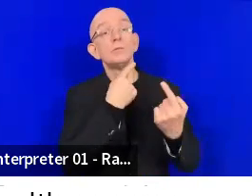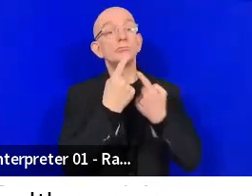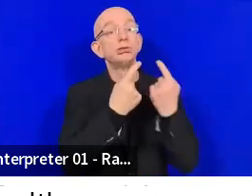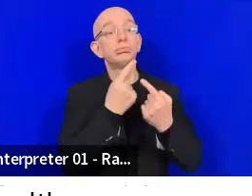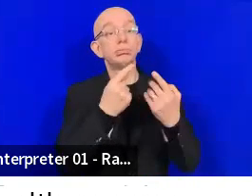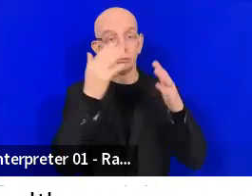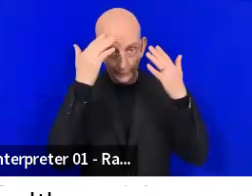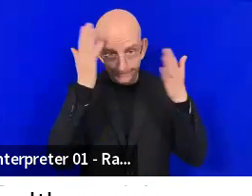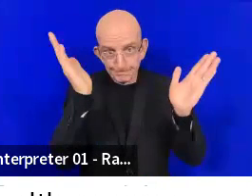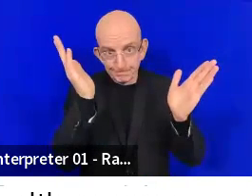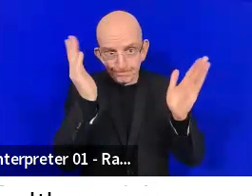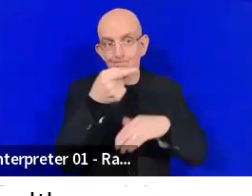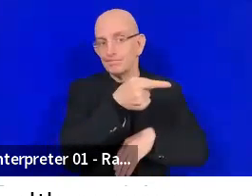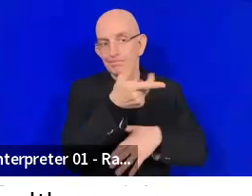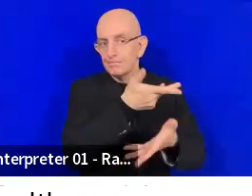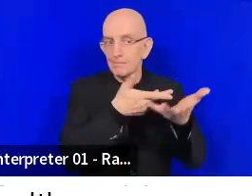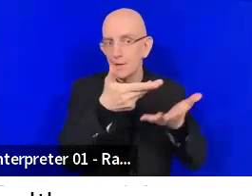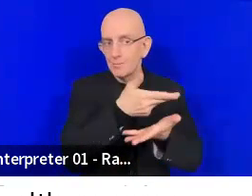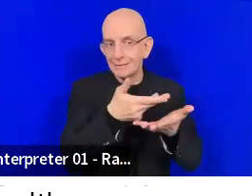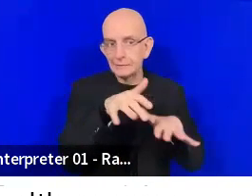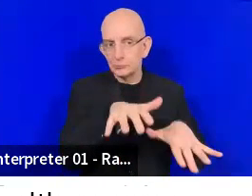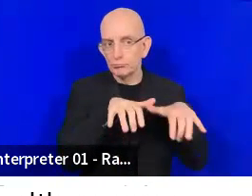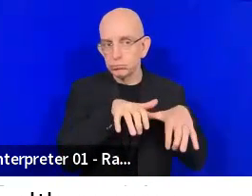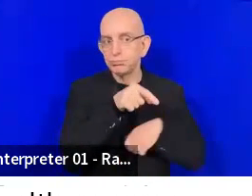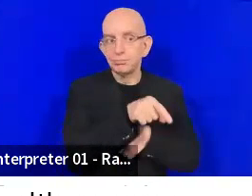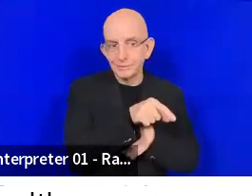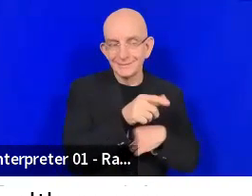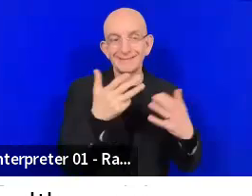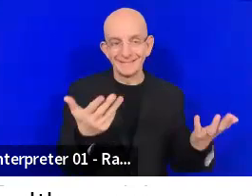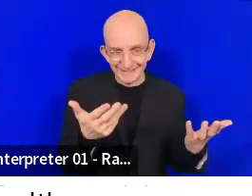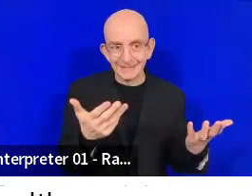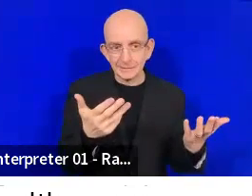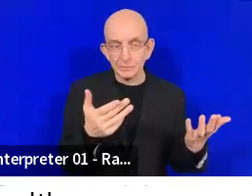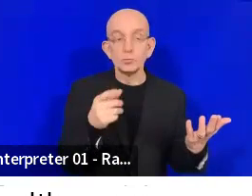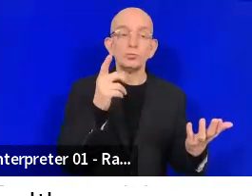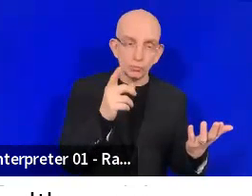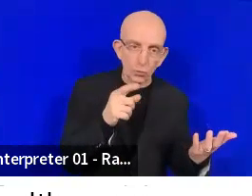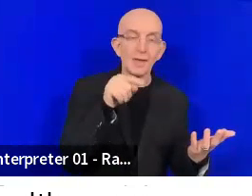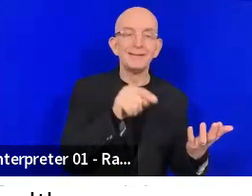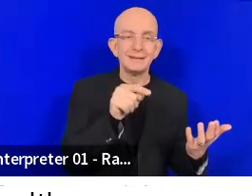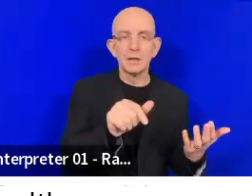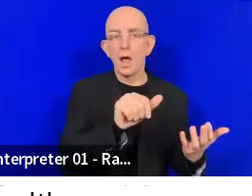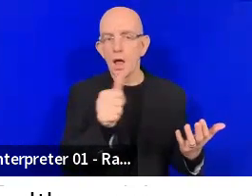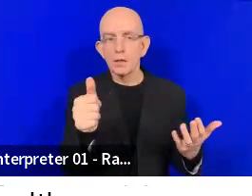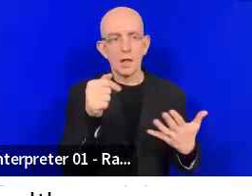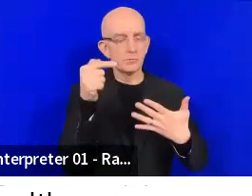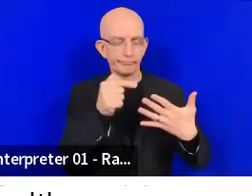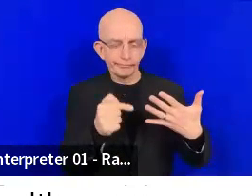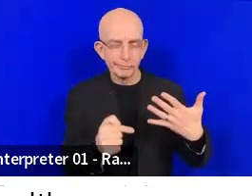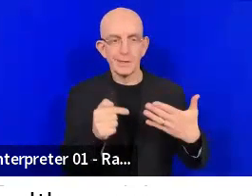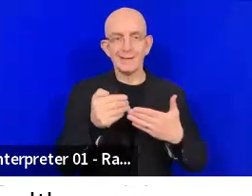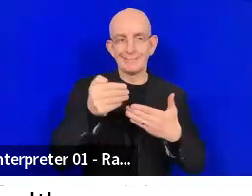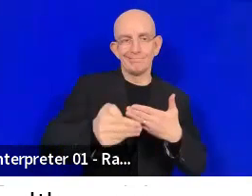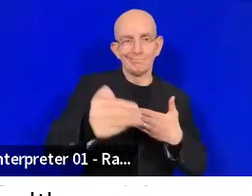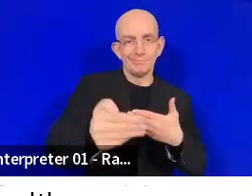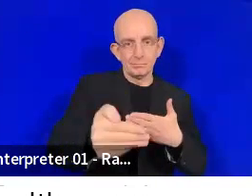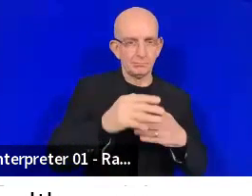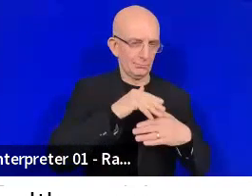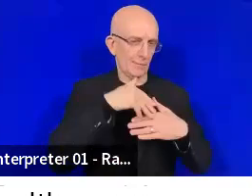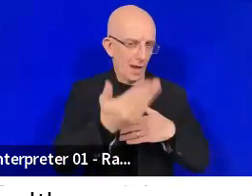And in terms of other moments that are coming up, after the hearings, we have in April and